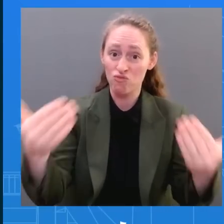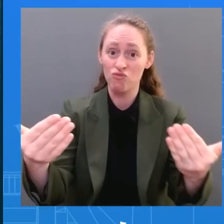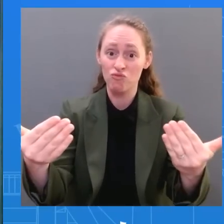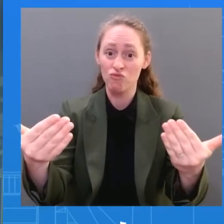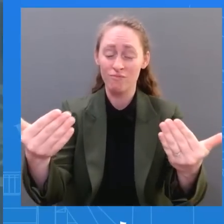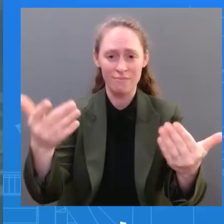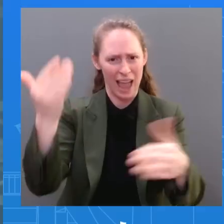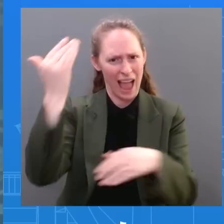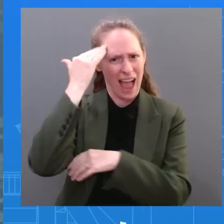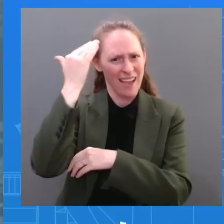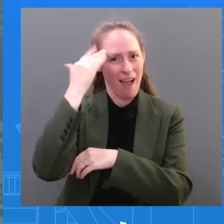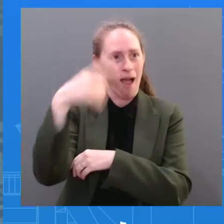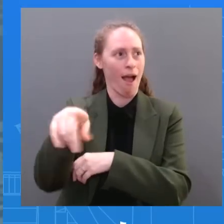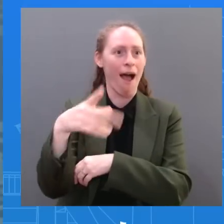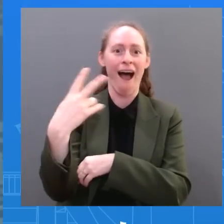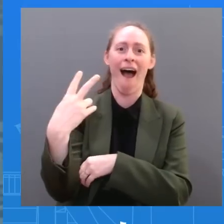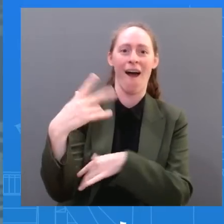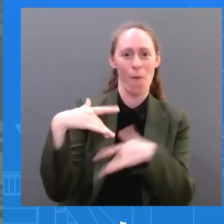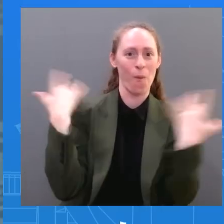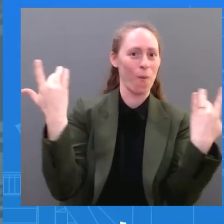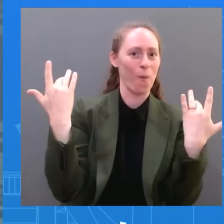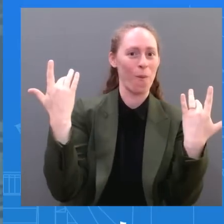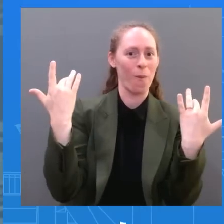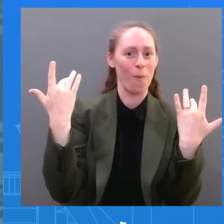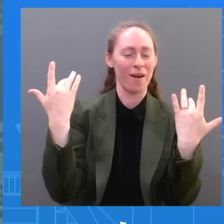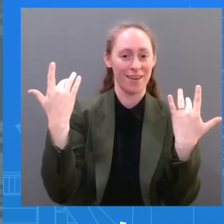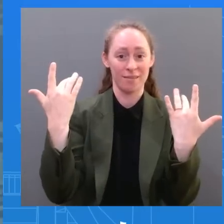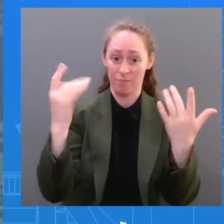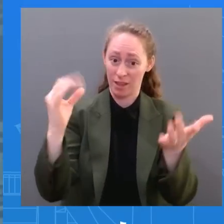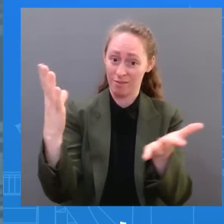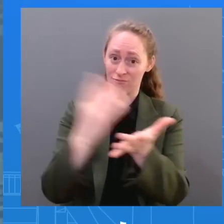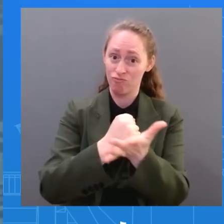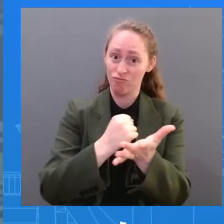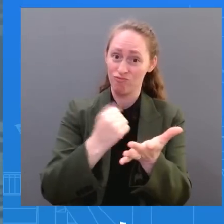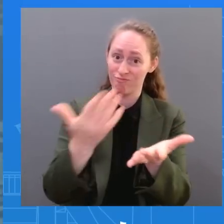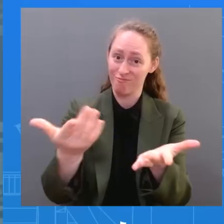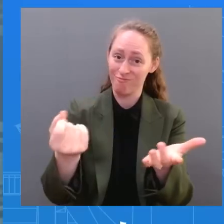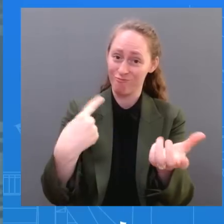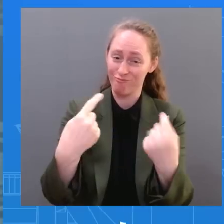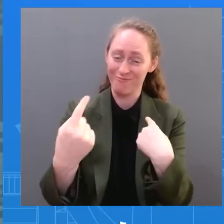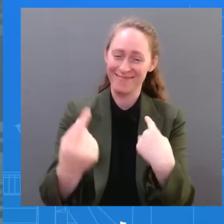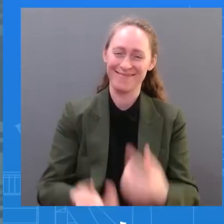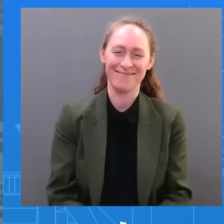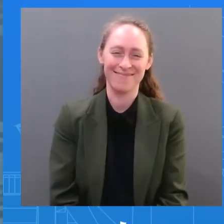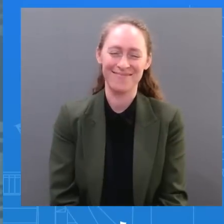But, Darlene, you want to kick us off? The Press: Yes. Thank you very much. Is the White House looking into the possibility